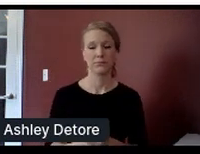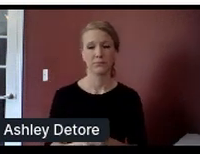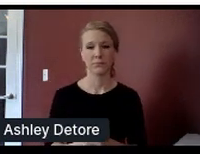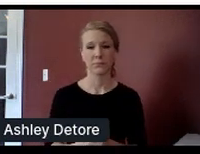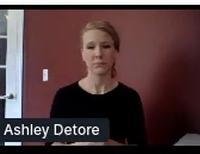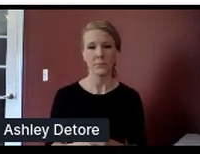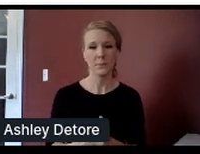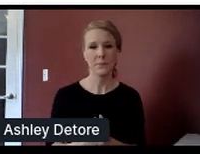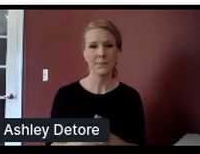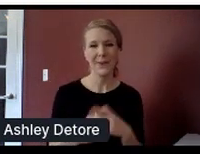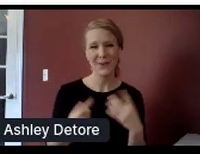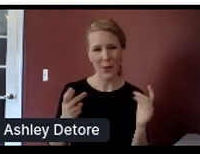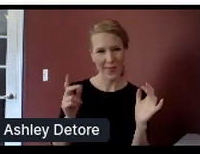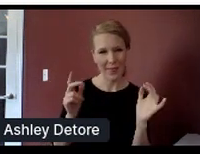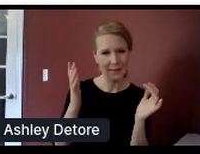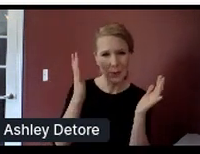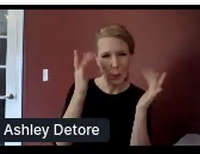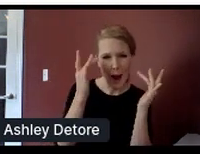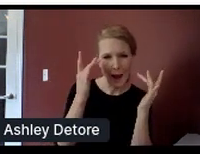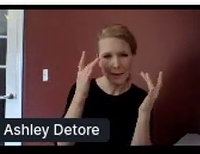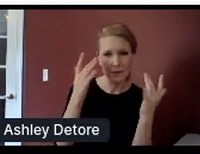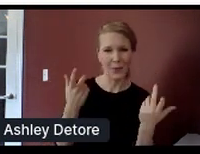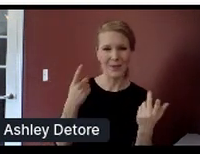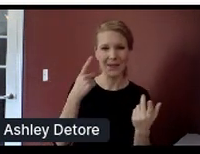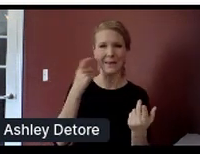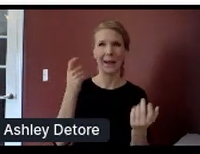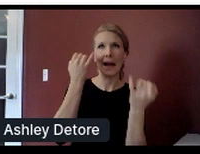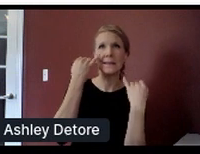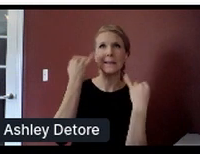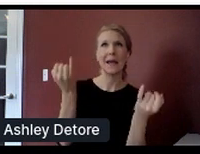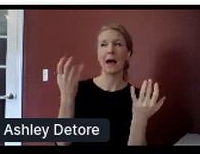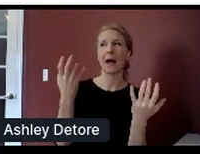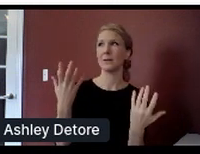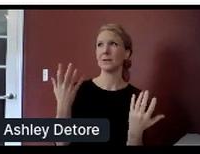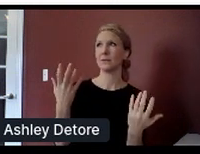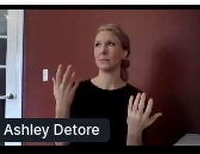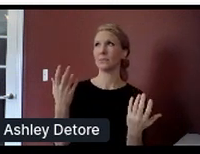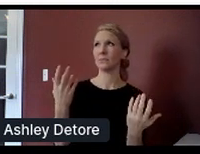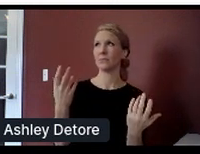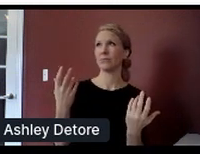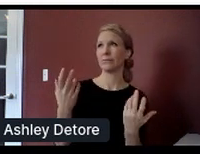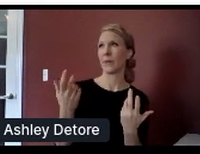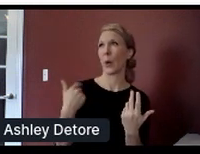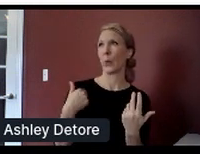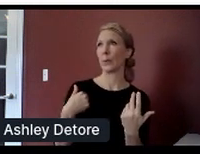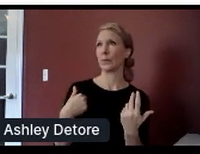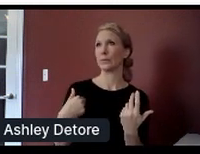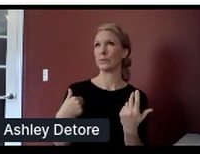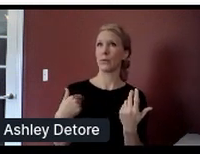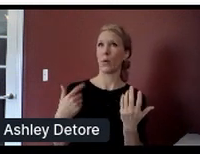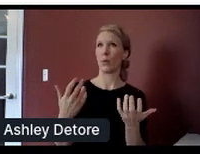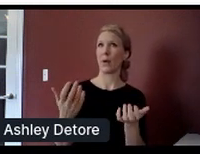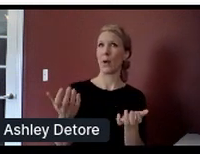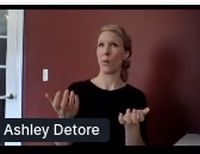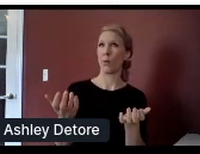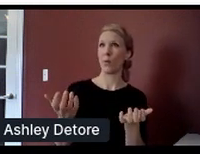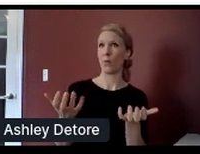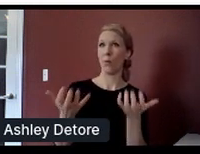of this idea of not wanting to-- not necessarily wanting to stand out, or I want my hair to look professional.